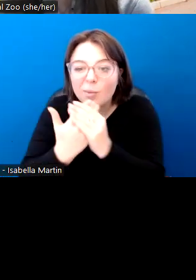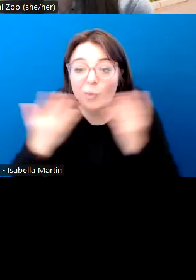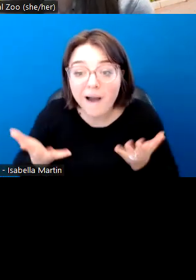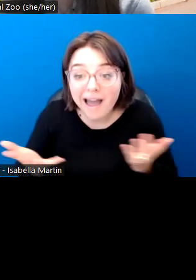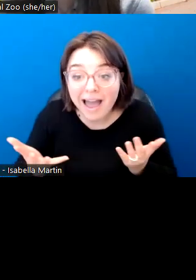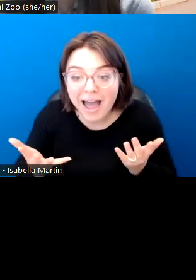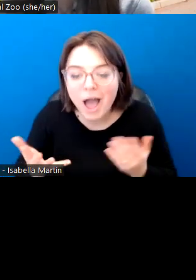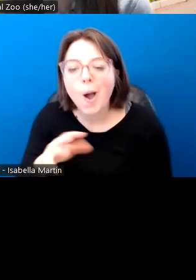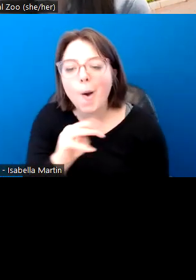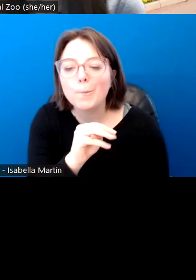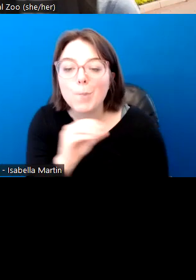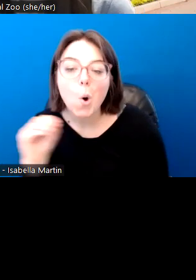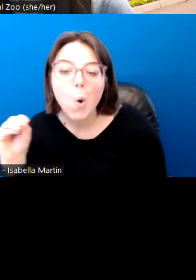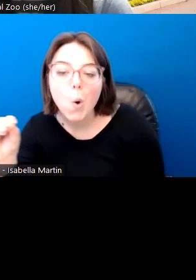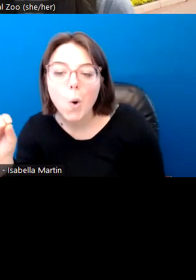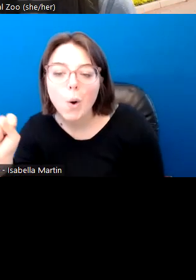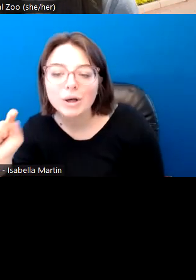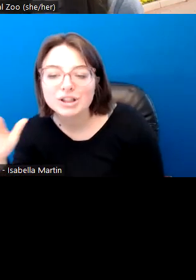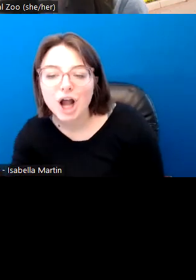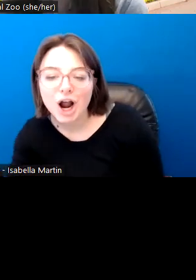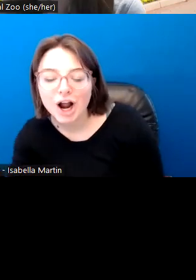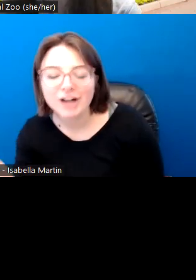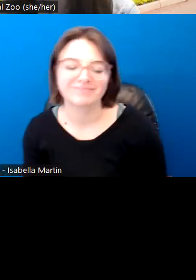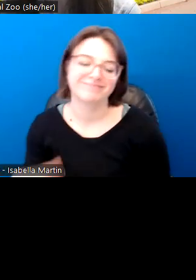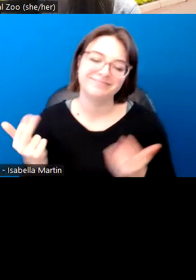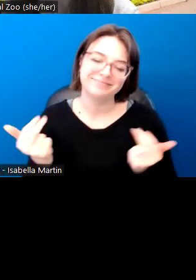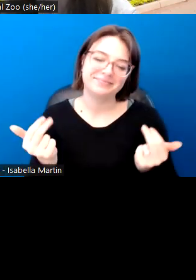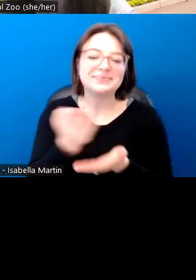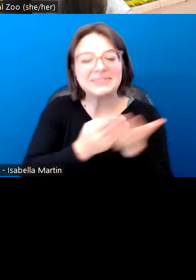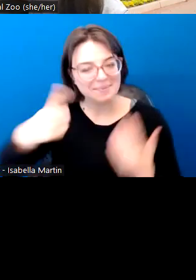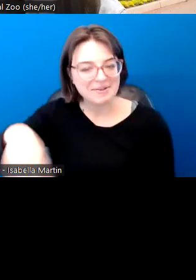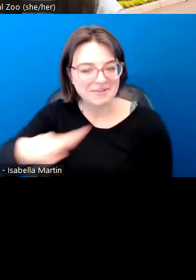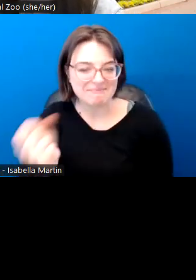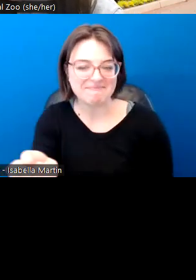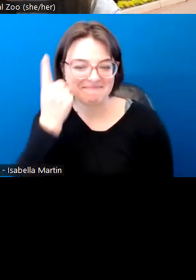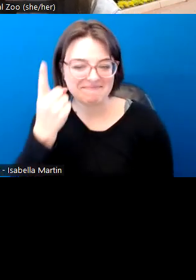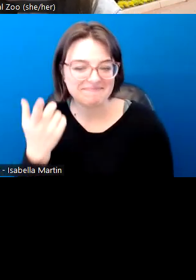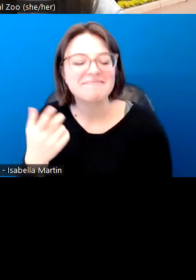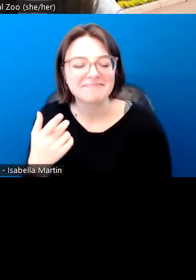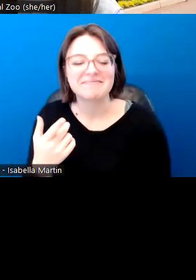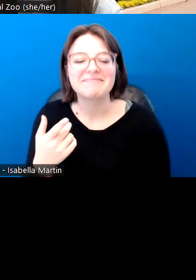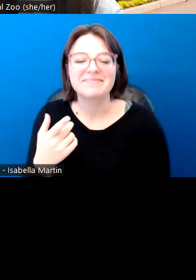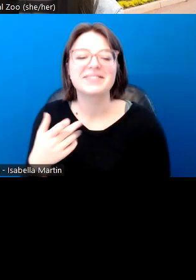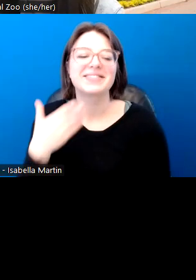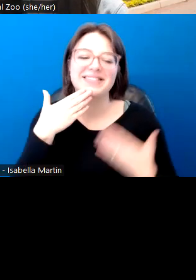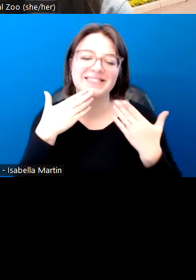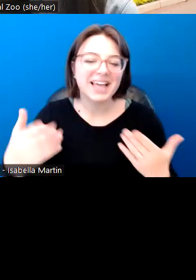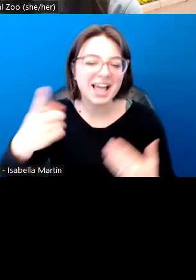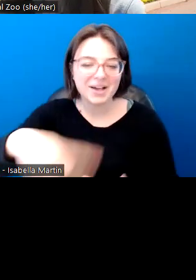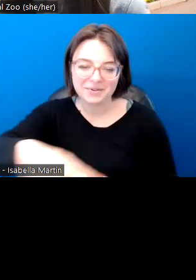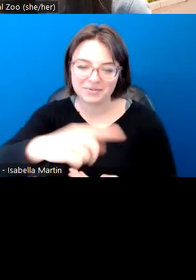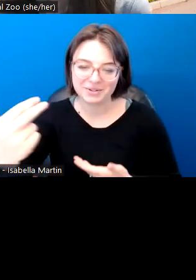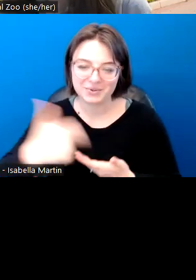Moosters. So some of you definitely got it thank you all um for joining us. Oh and a special deaf